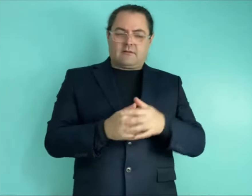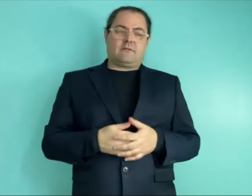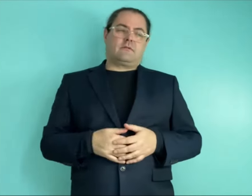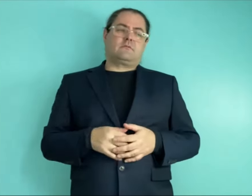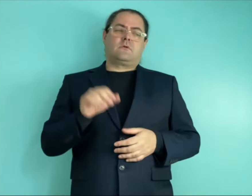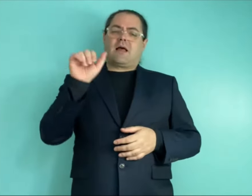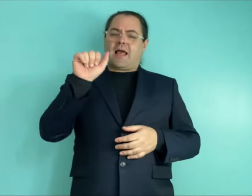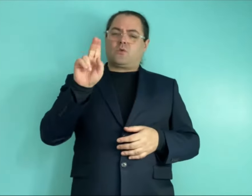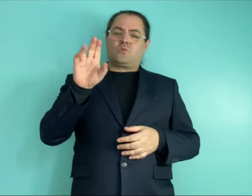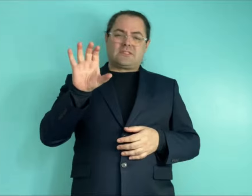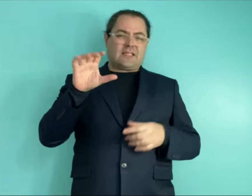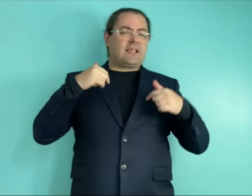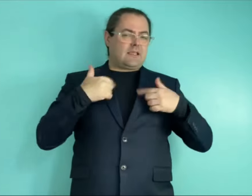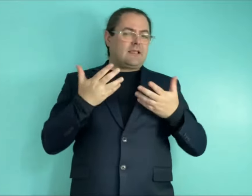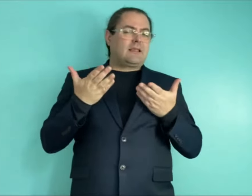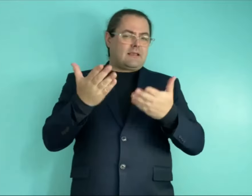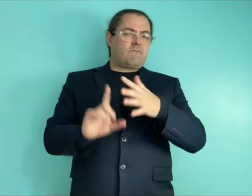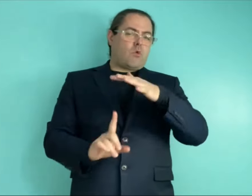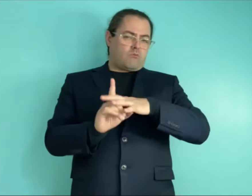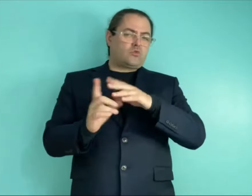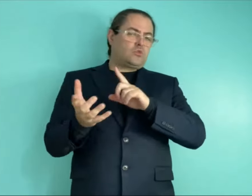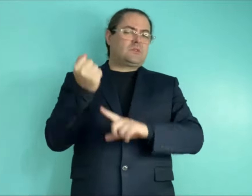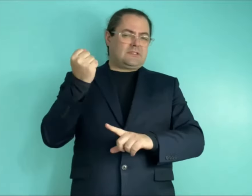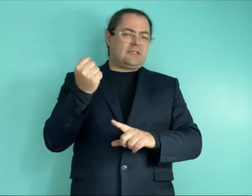Andrew, thank you so much for bringing up this is unfortunate that this morning I was